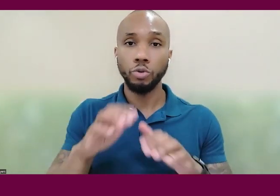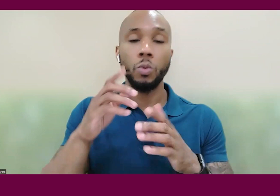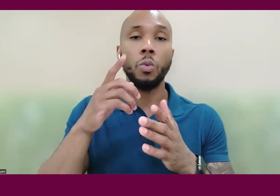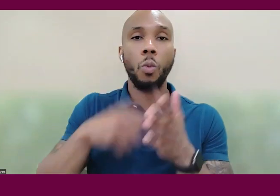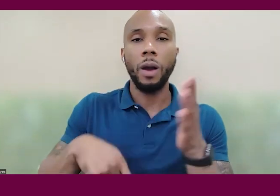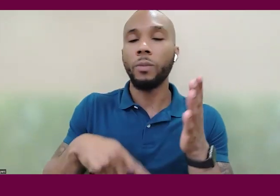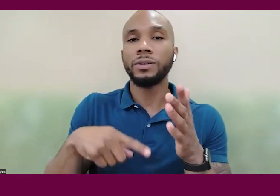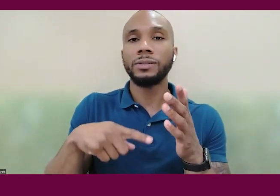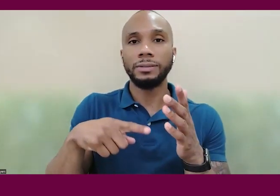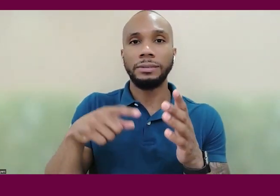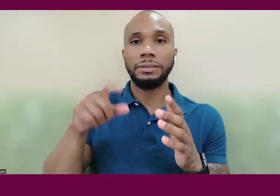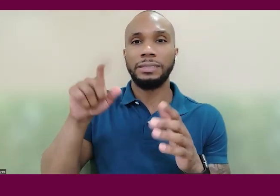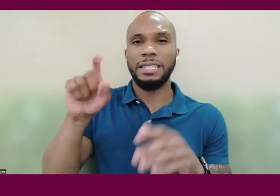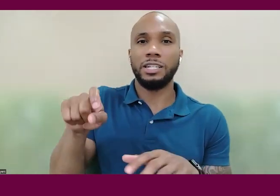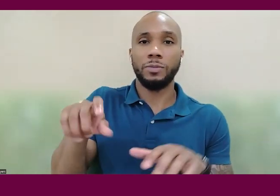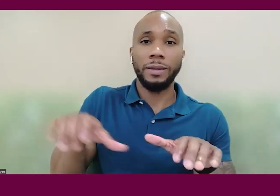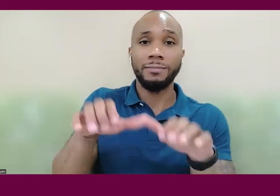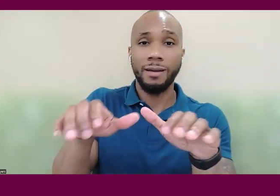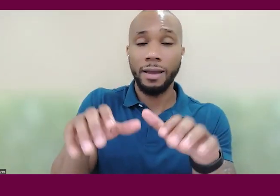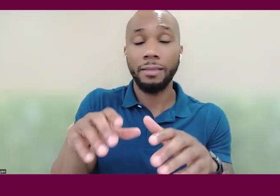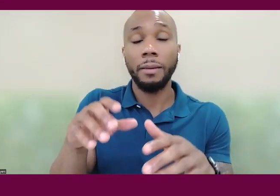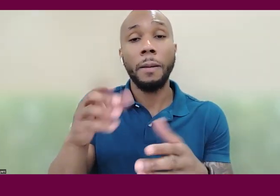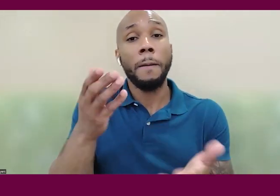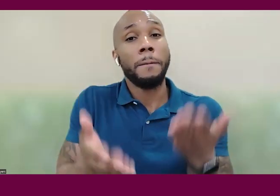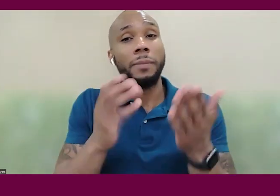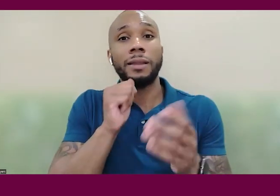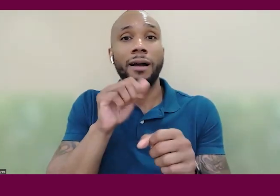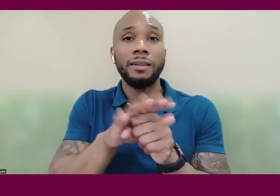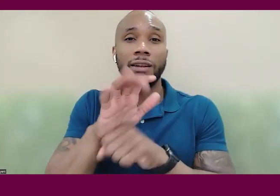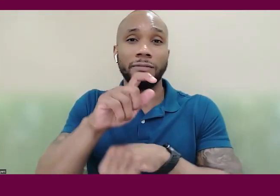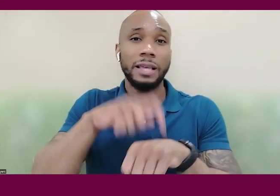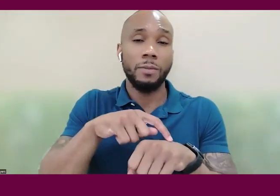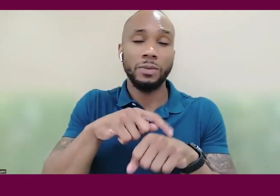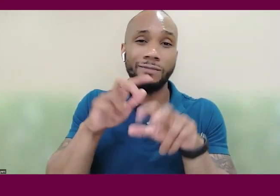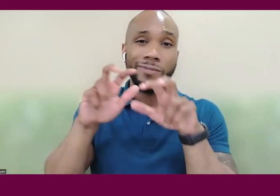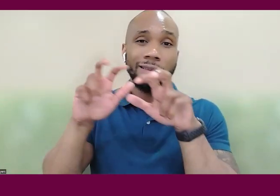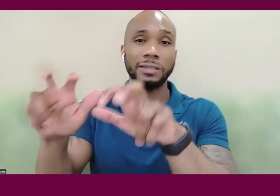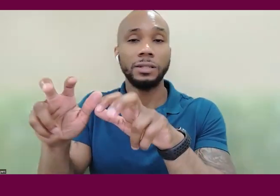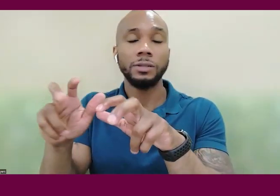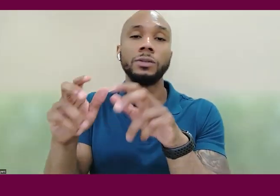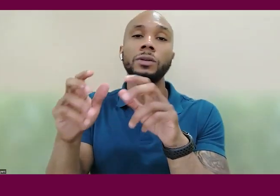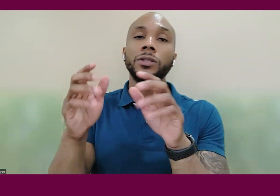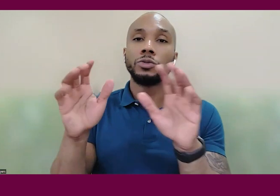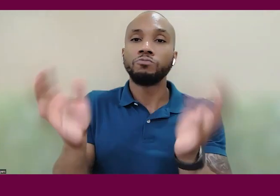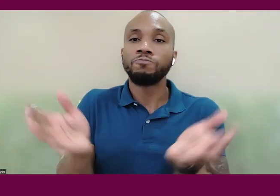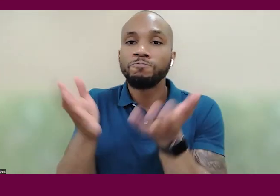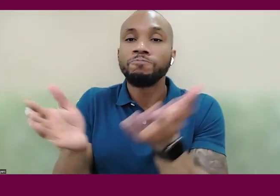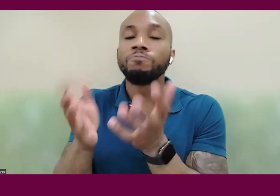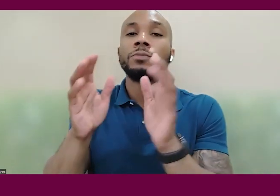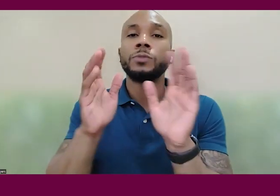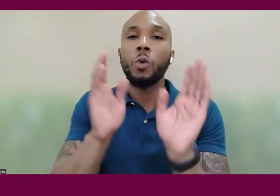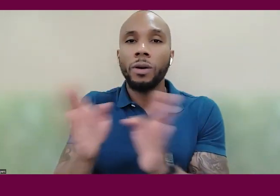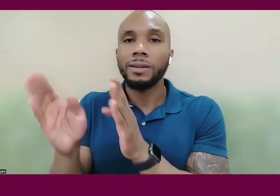needed to be done that maybe not enough time was put on organizing young people and teaching